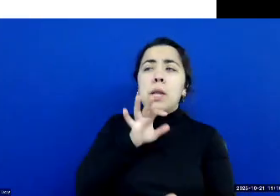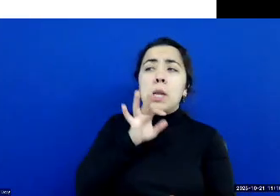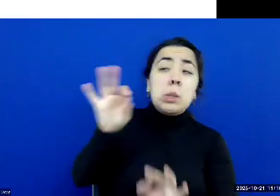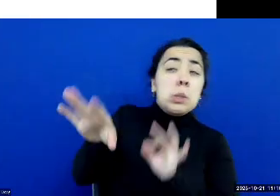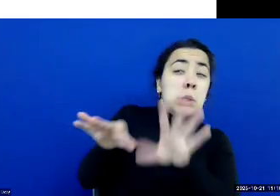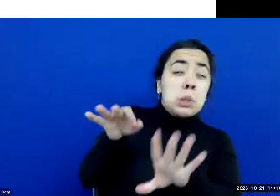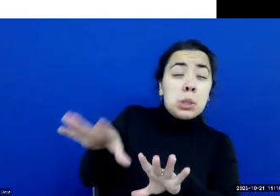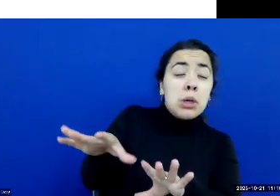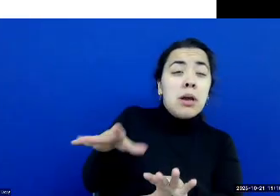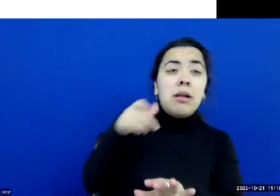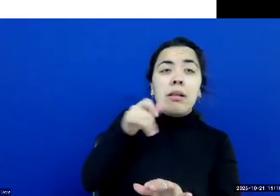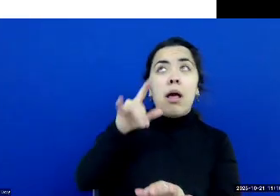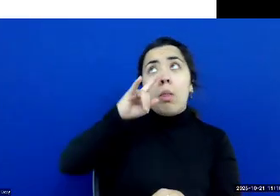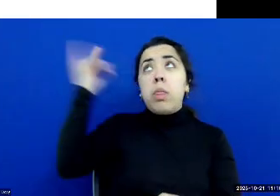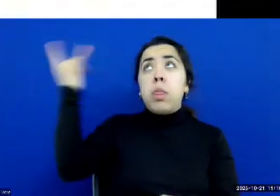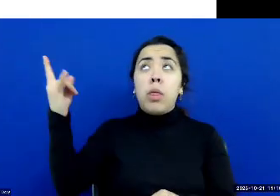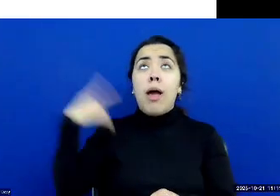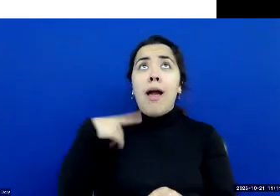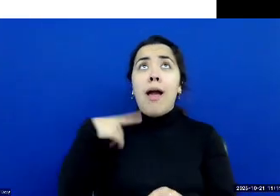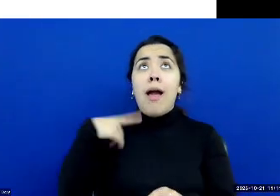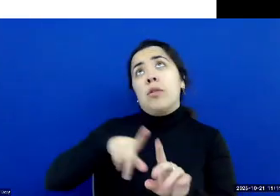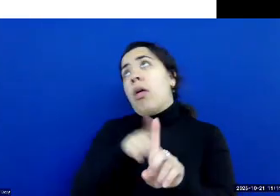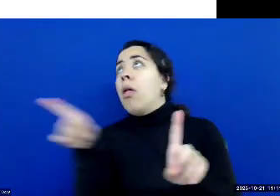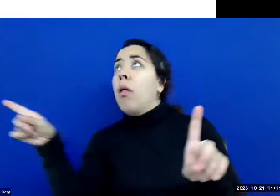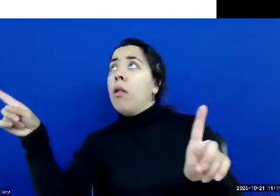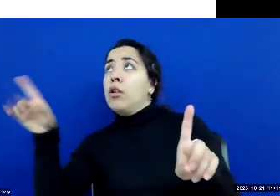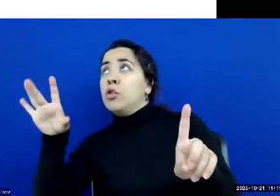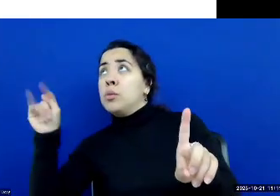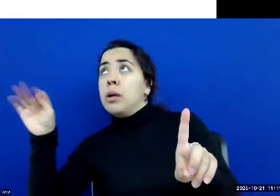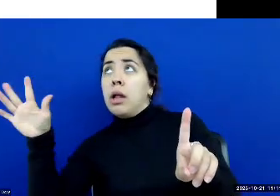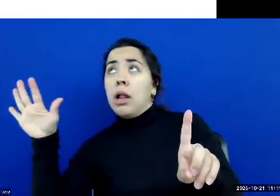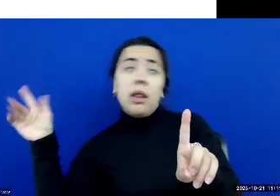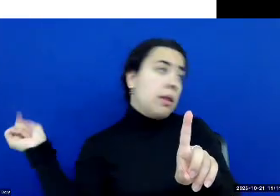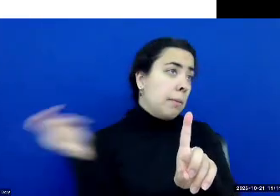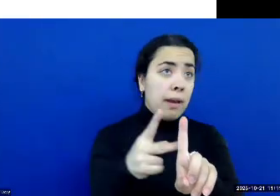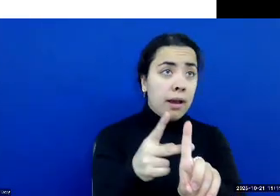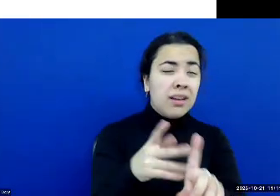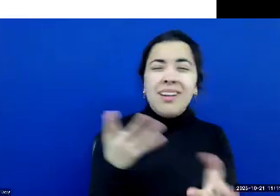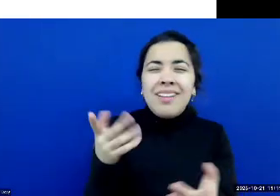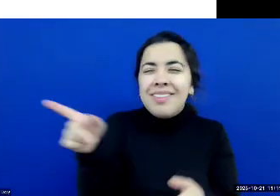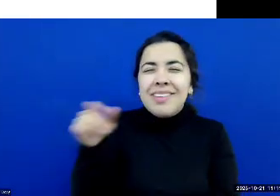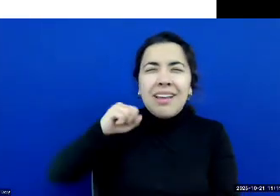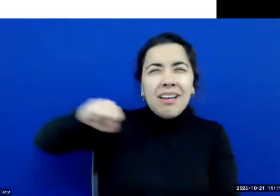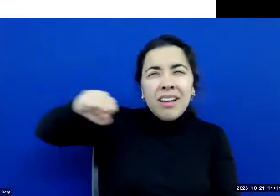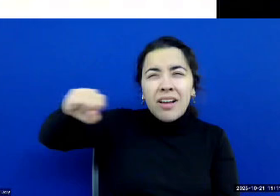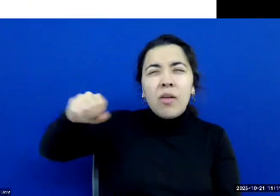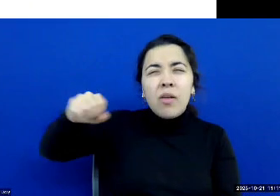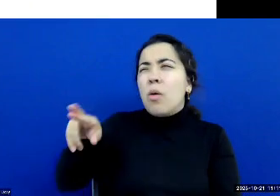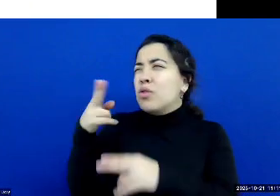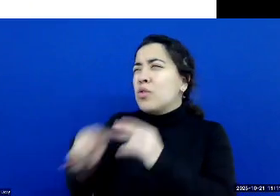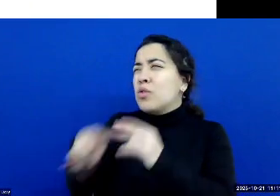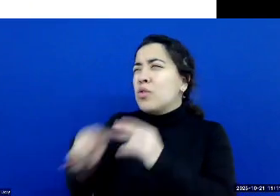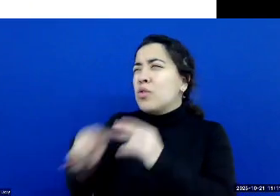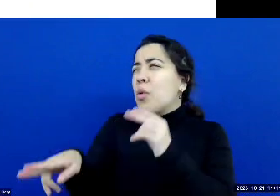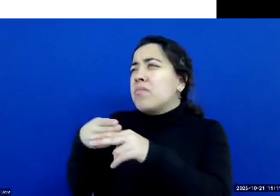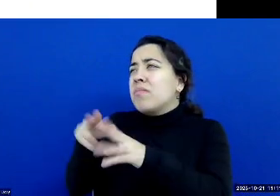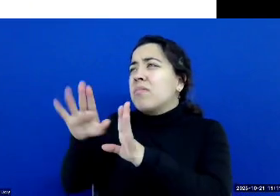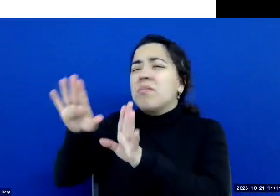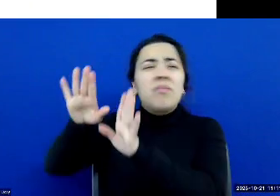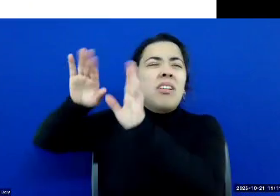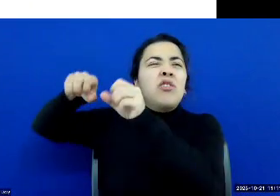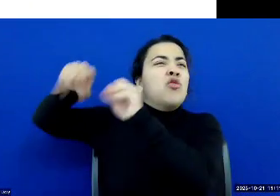Kathleen DeForest: And don't ask people to go out of their way to do things, because they either won't do it, or they'll do it for a short time, but it won't last very long.